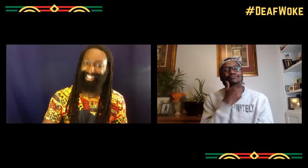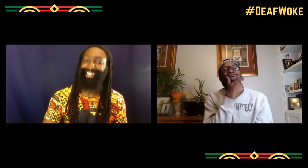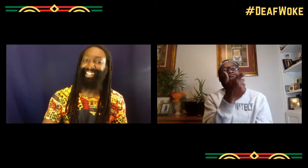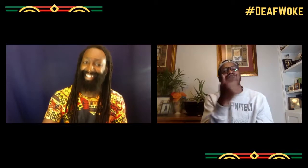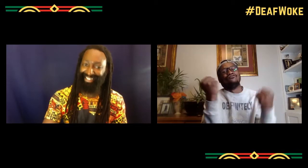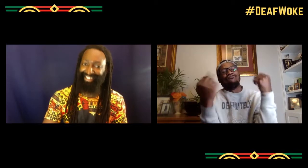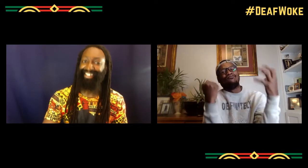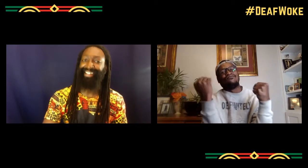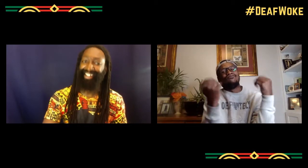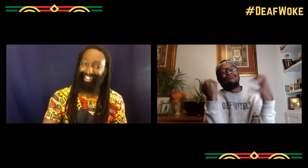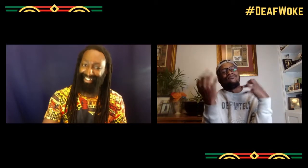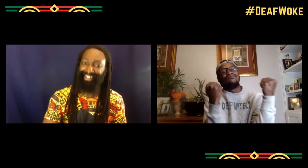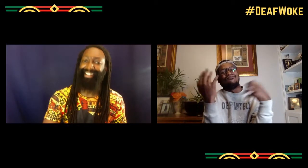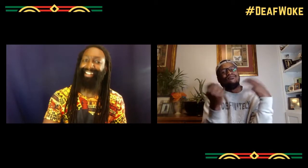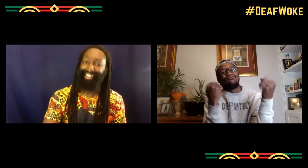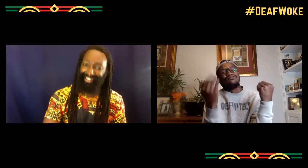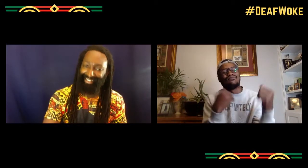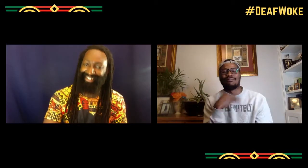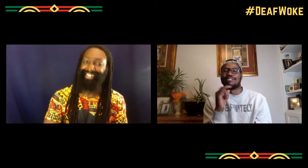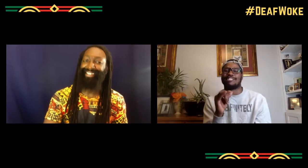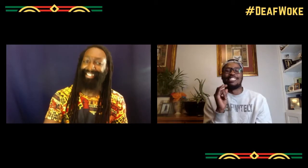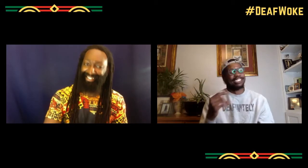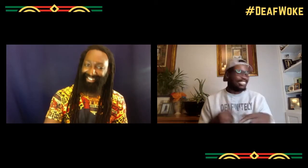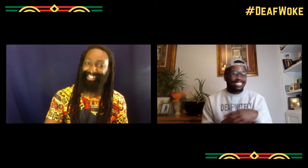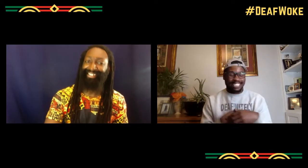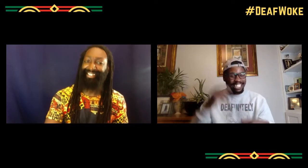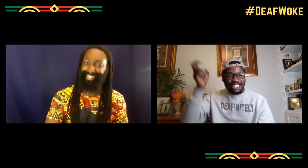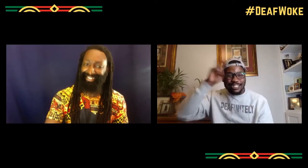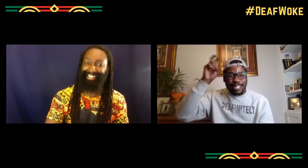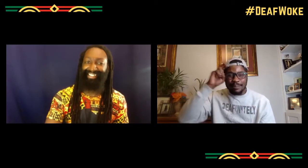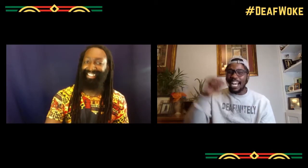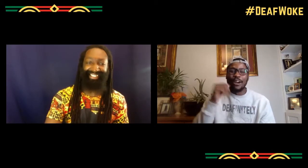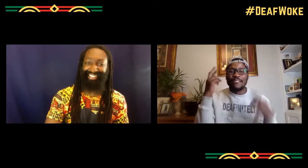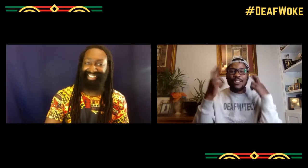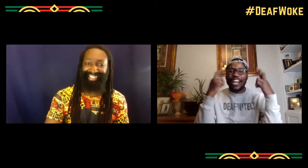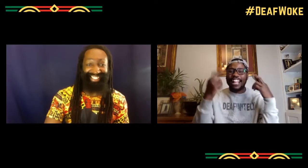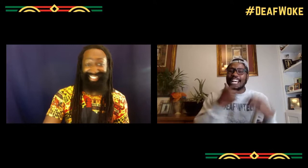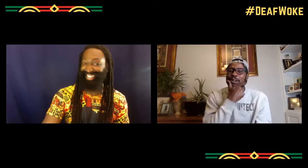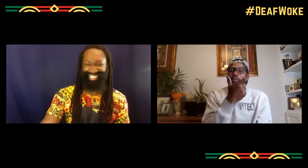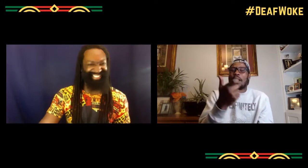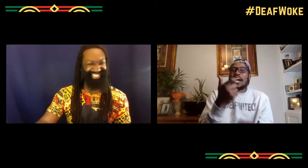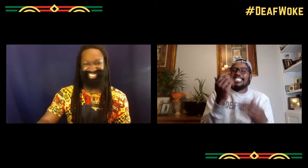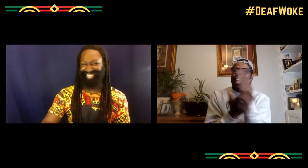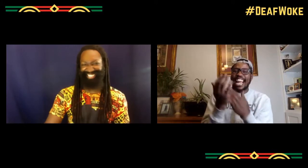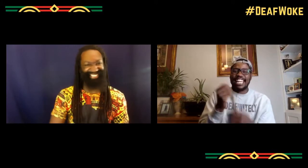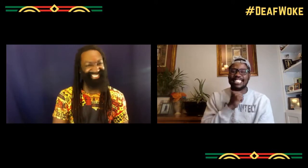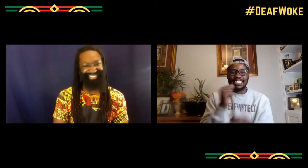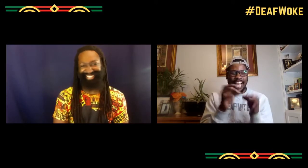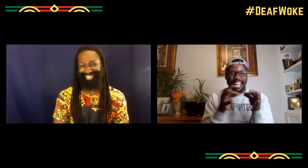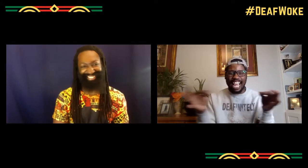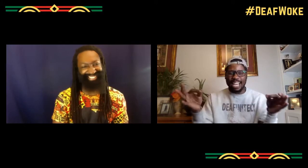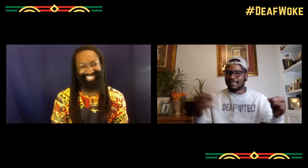You know, and we are not just seeing captions, you know. And used to see that freedom. It's like trippy.